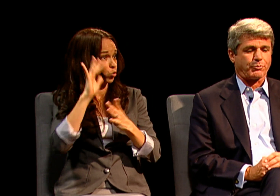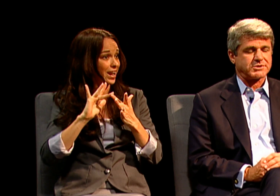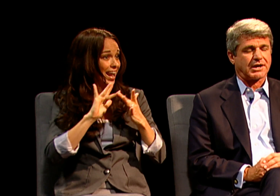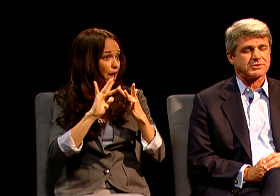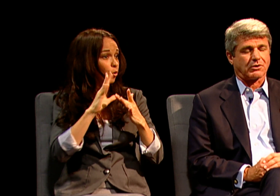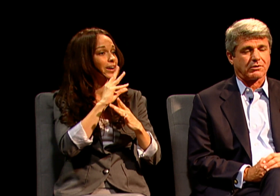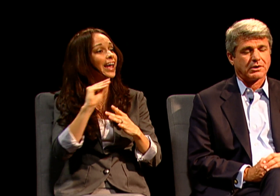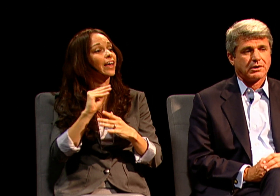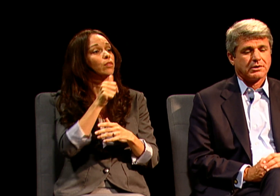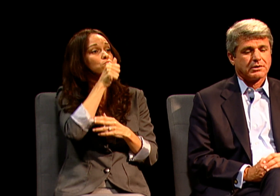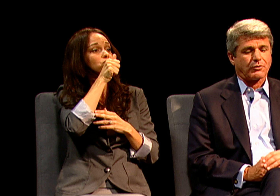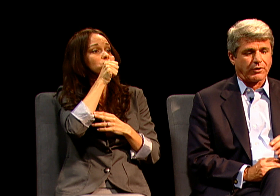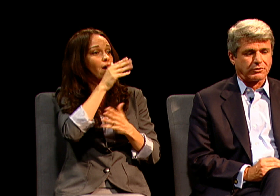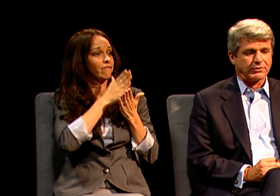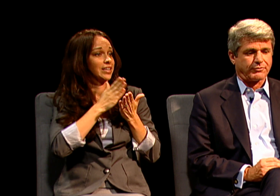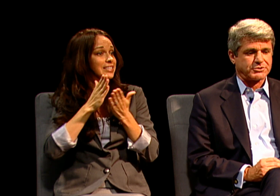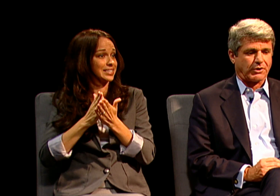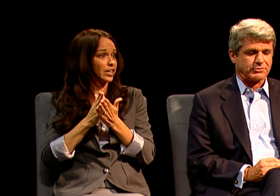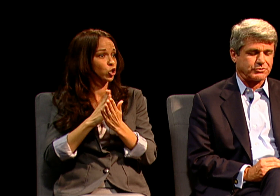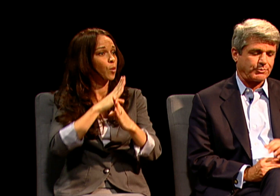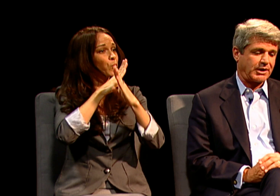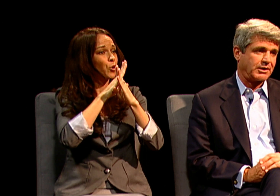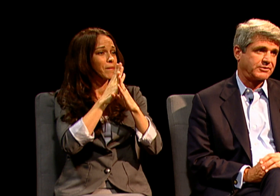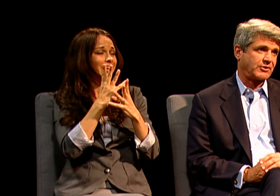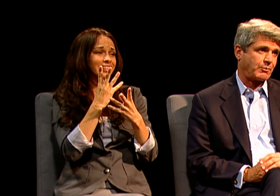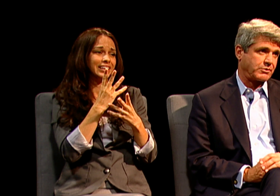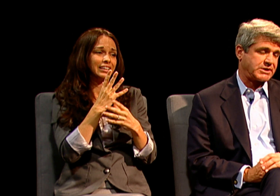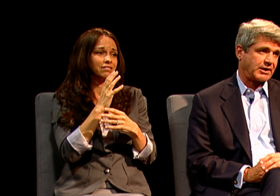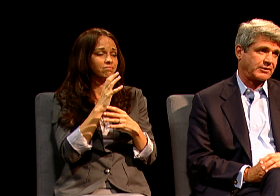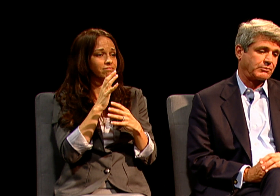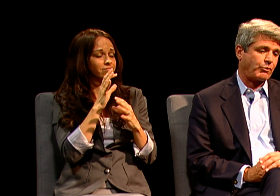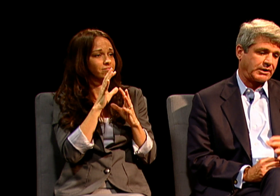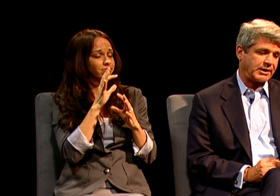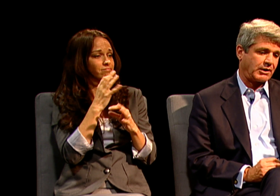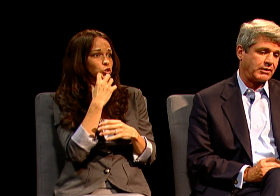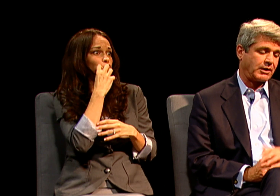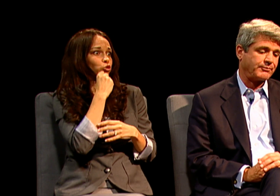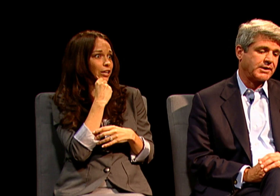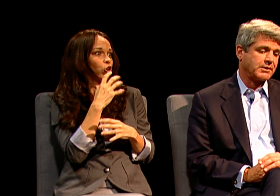PROTECT OUR CRITICAL INFRASTRUCTURES FROM A CYBER ATTACK THAT COULD BRING DOWN,